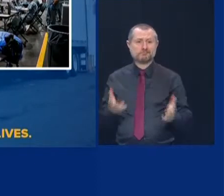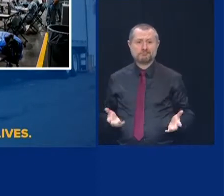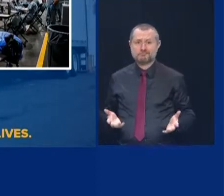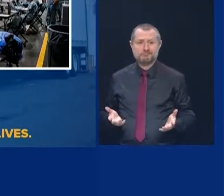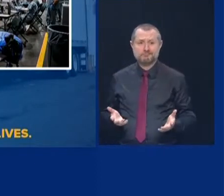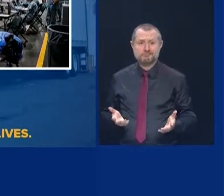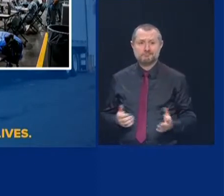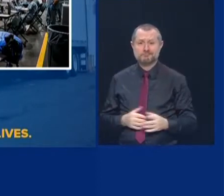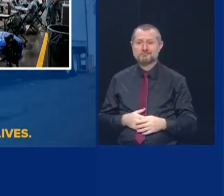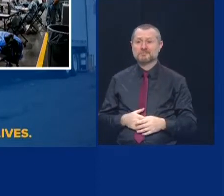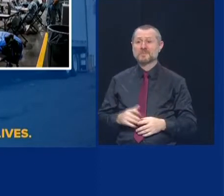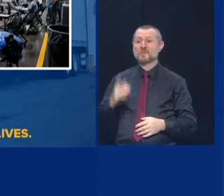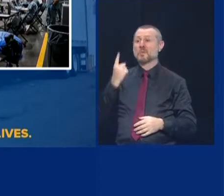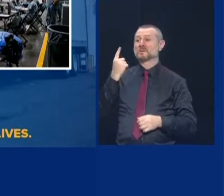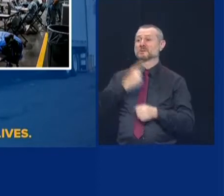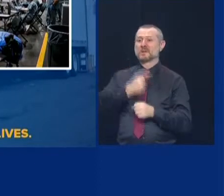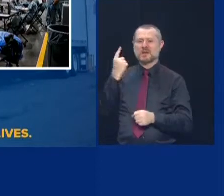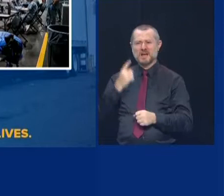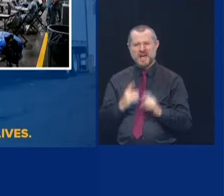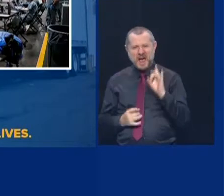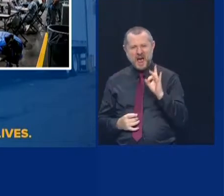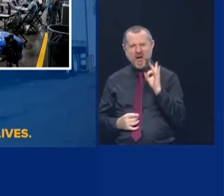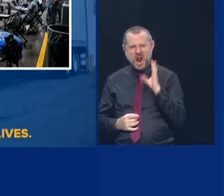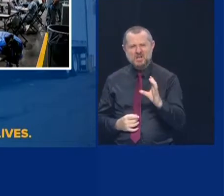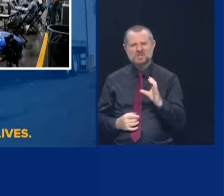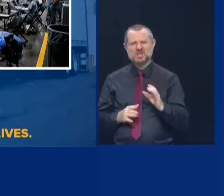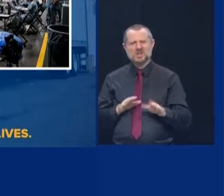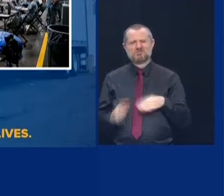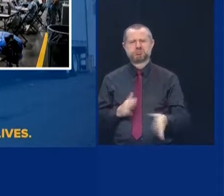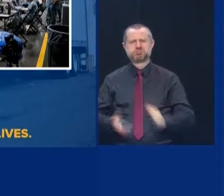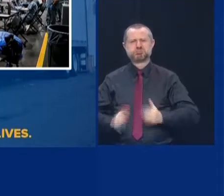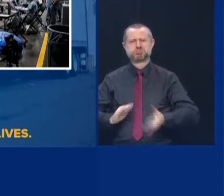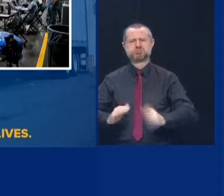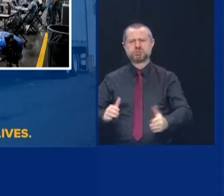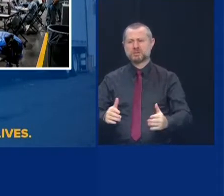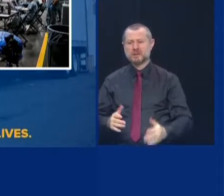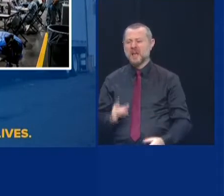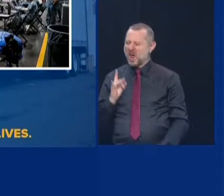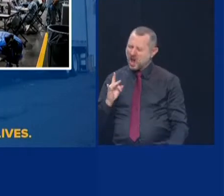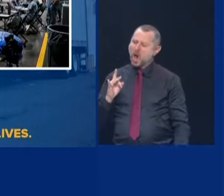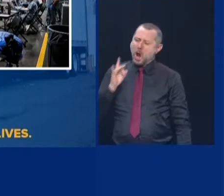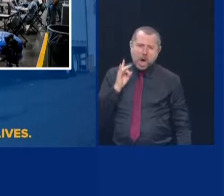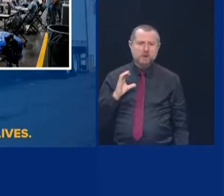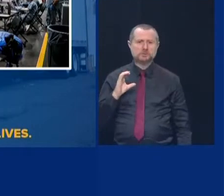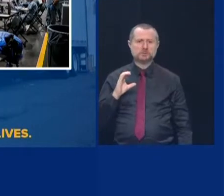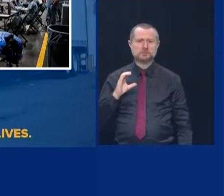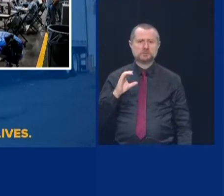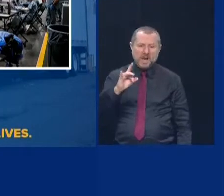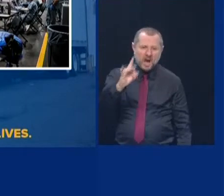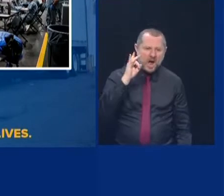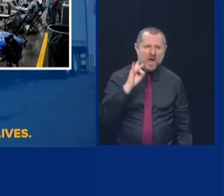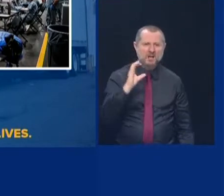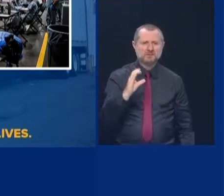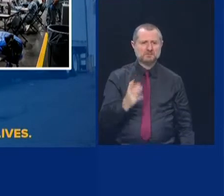REFRIGERATED TRUCKS? LITERALLY, THAT WE RAN OUT OF SPACE.